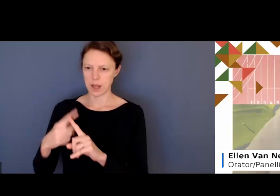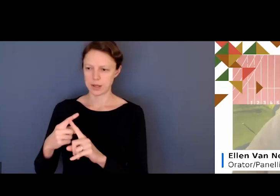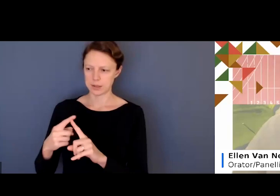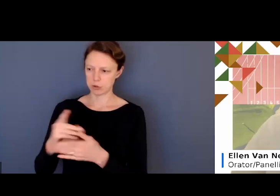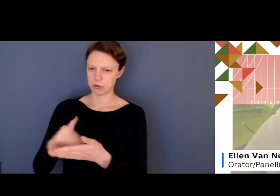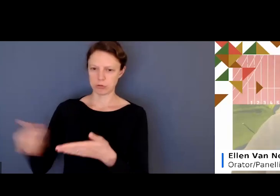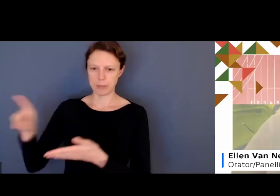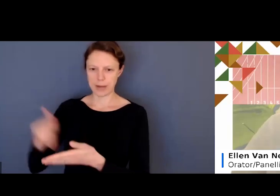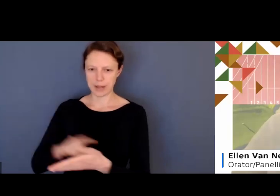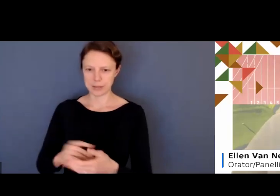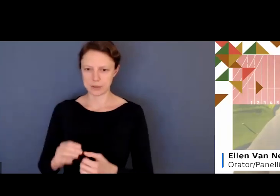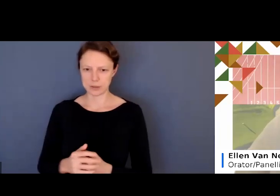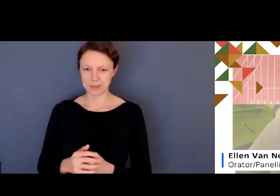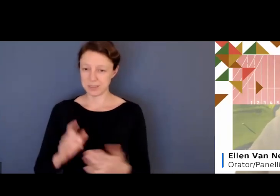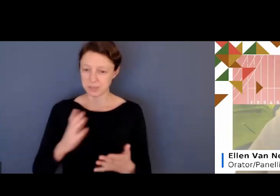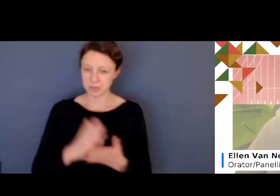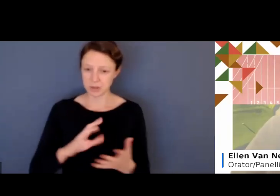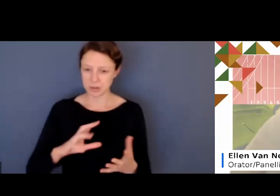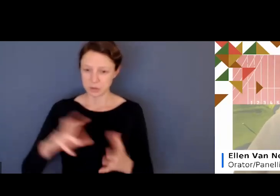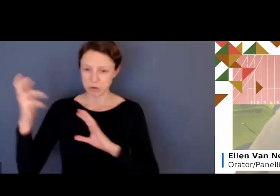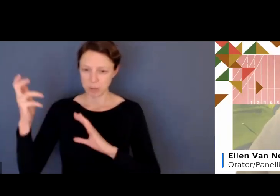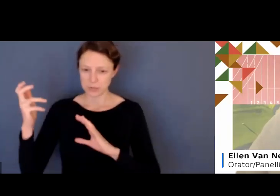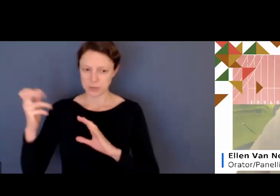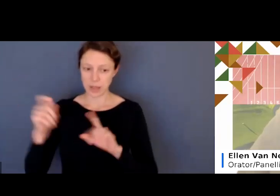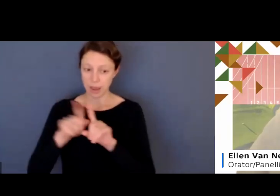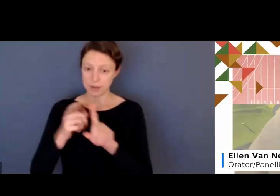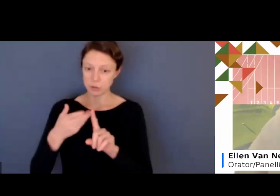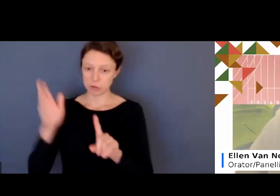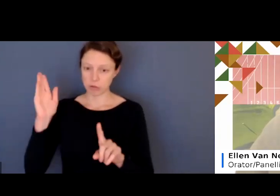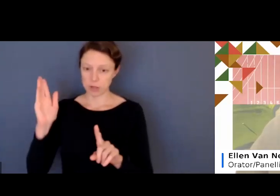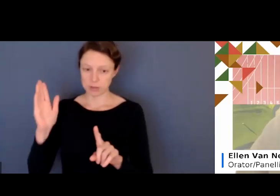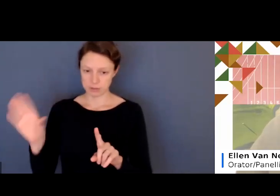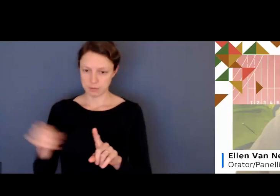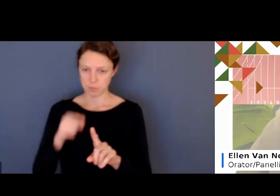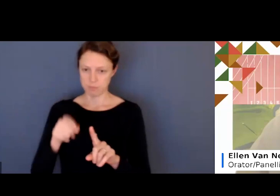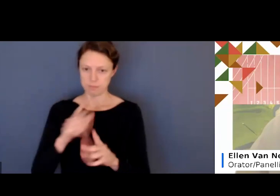It disrupts it and it distracts.